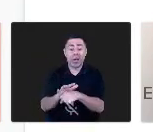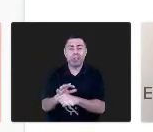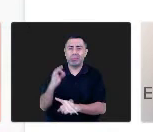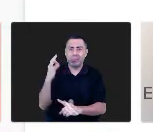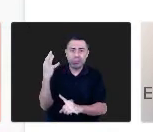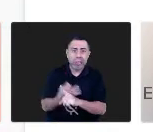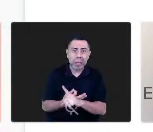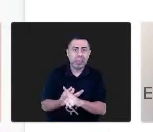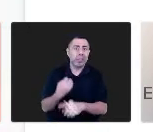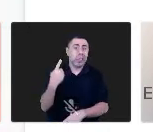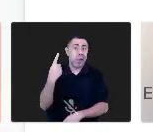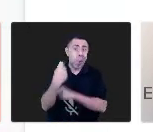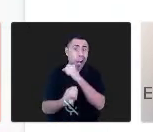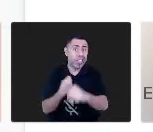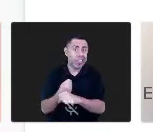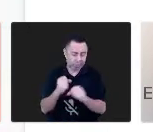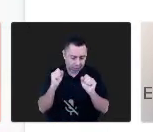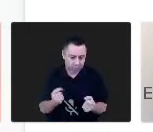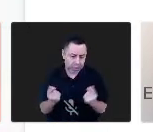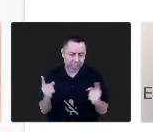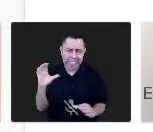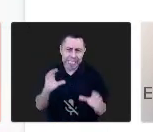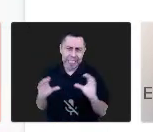don't beat yourself up about it but you know it does take time